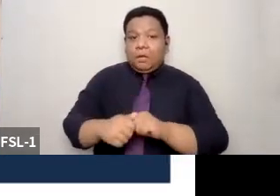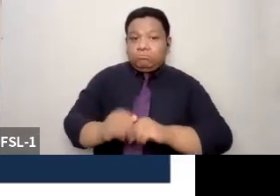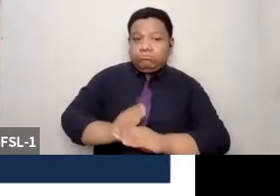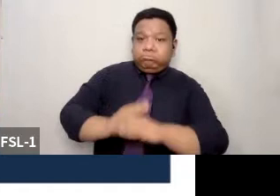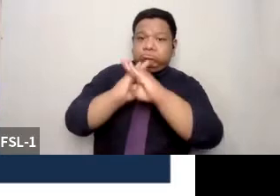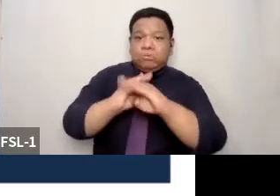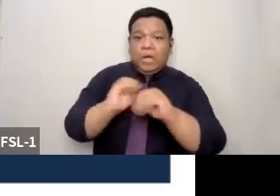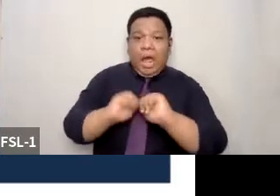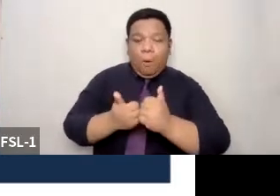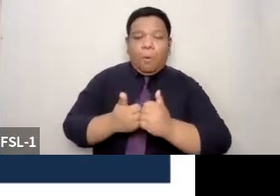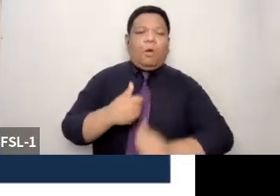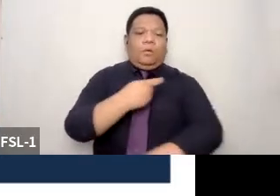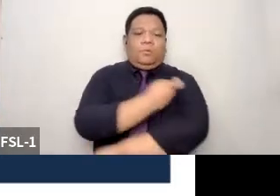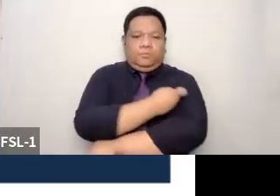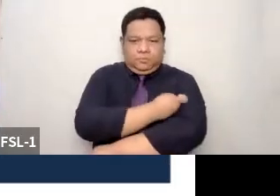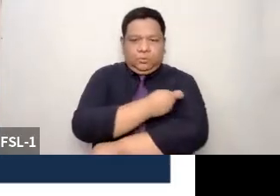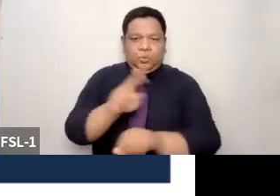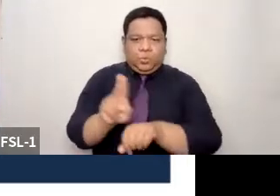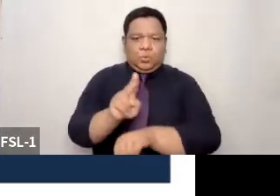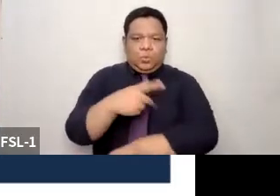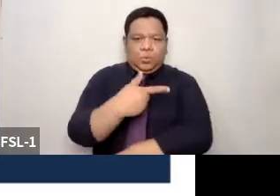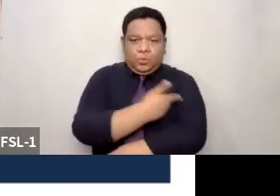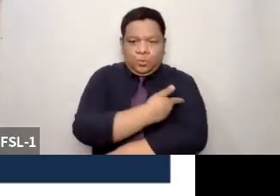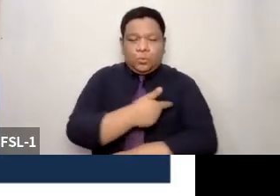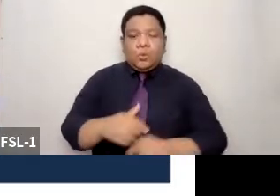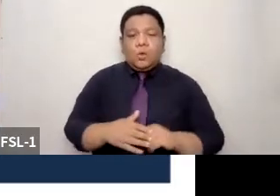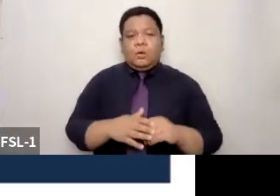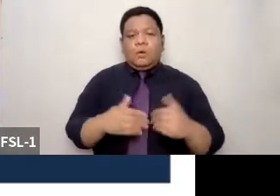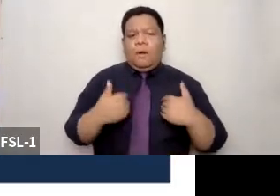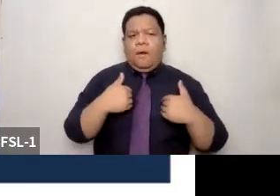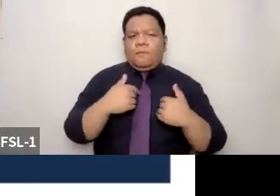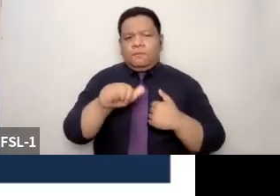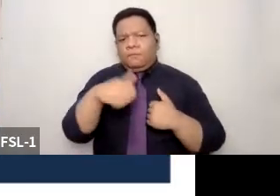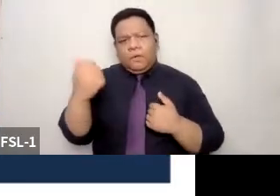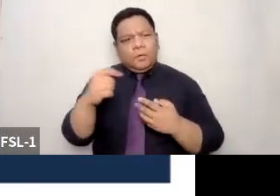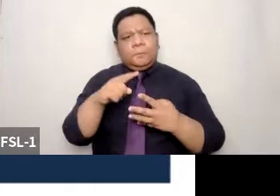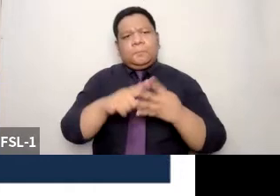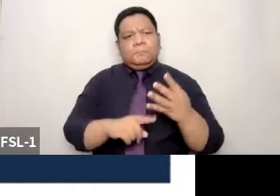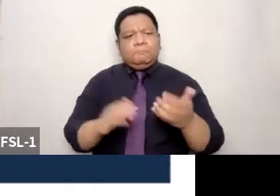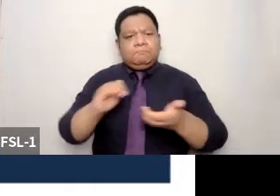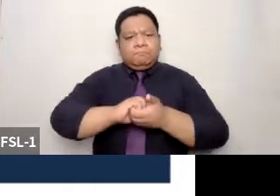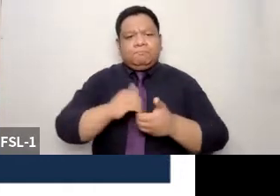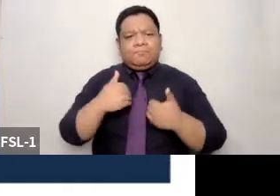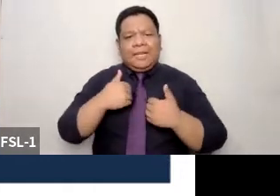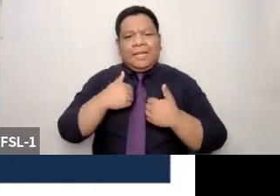Of course that comes with the usual side effects.